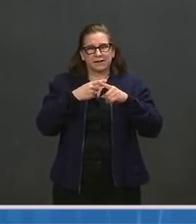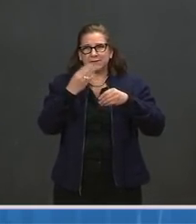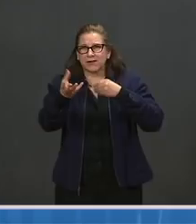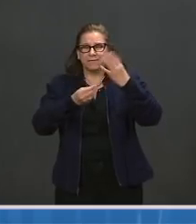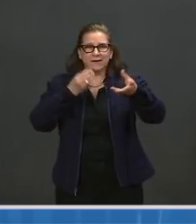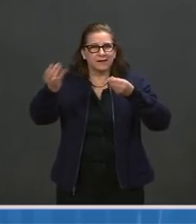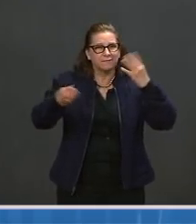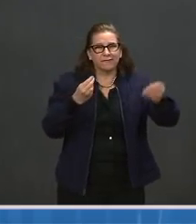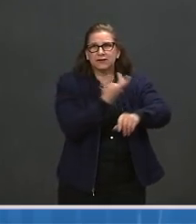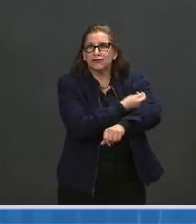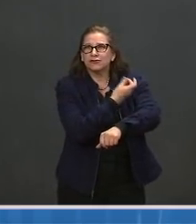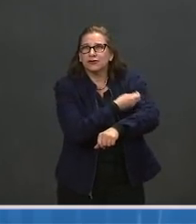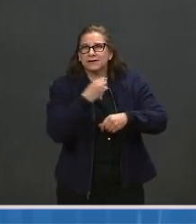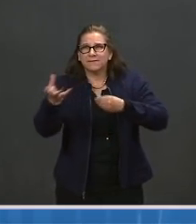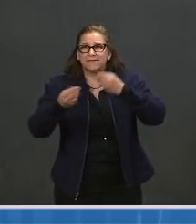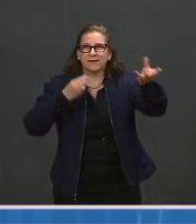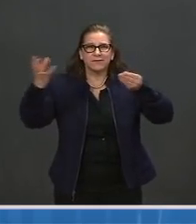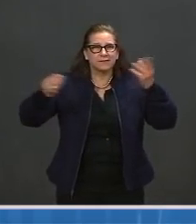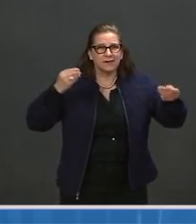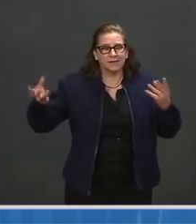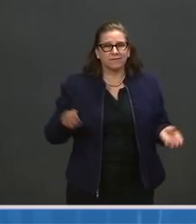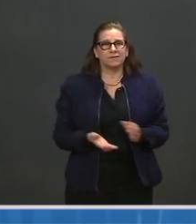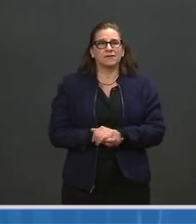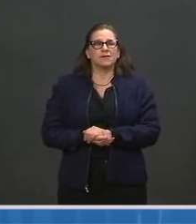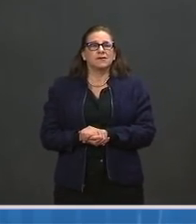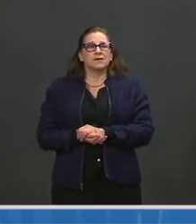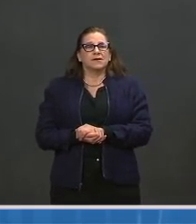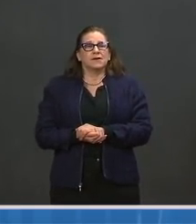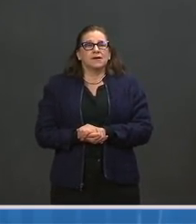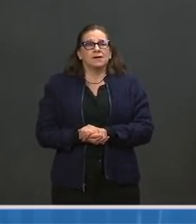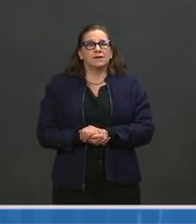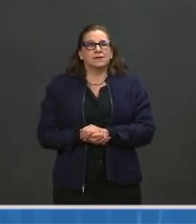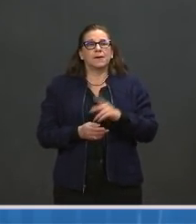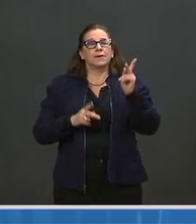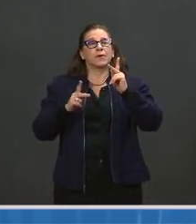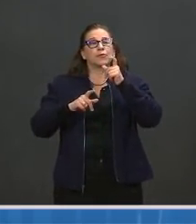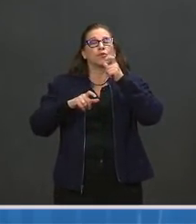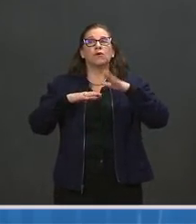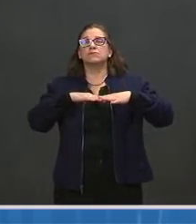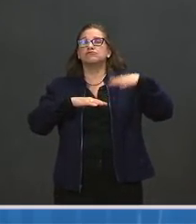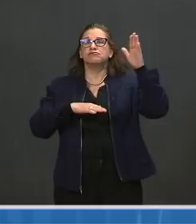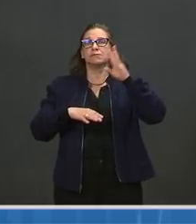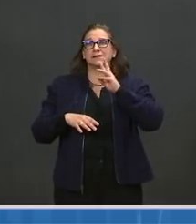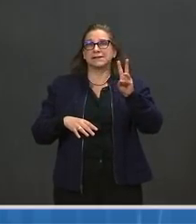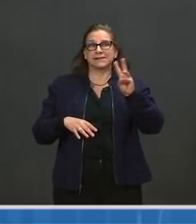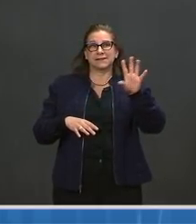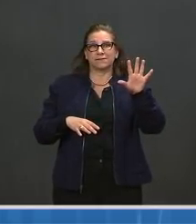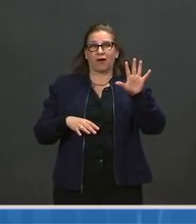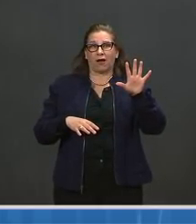who have received at least one vaccine dose and 42 percent who are fully vaccinated.